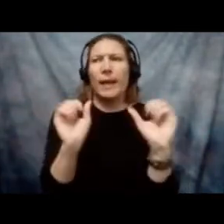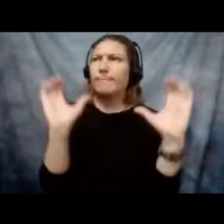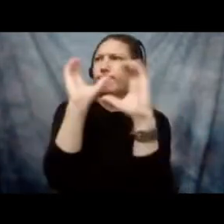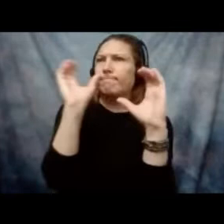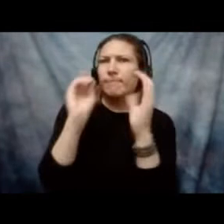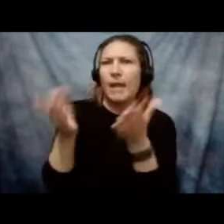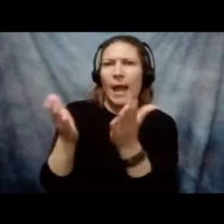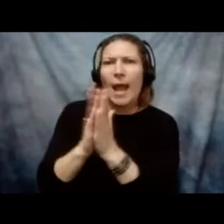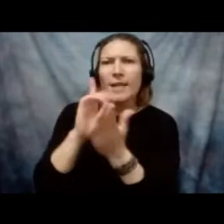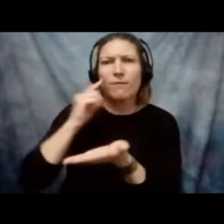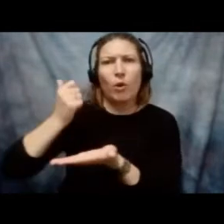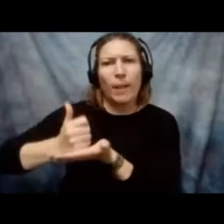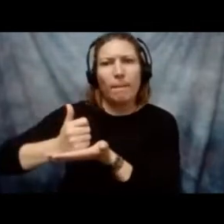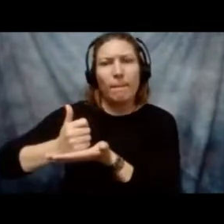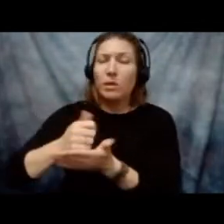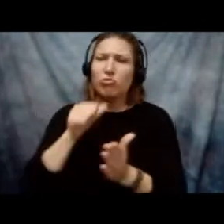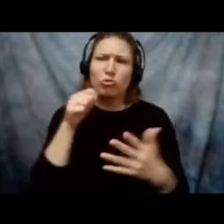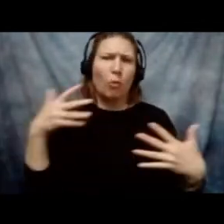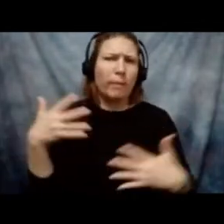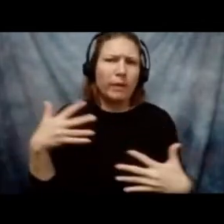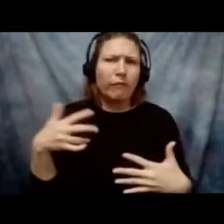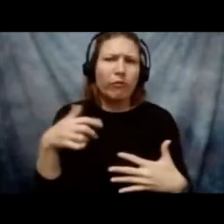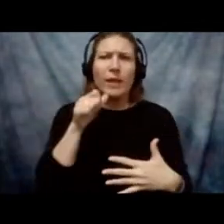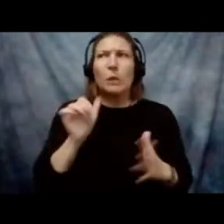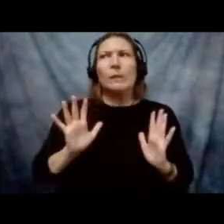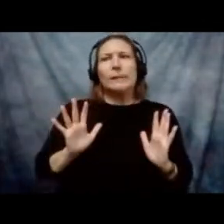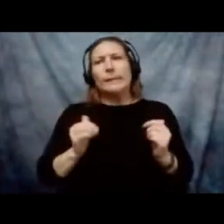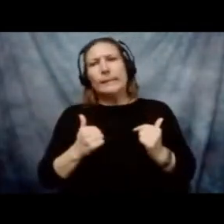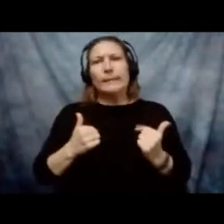and get help from within your organization and outside of your organization